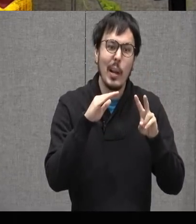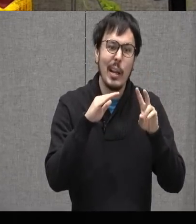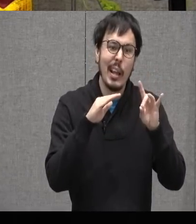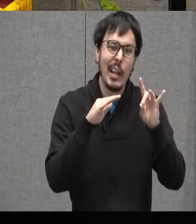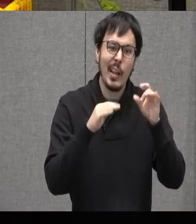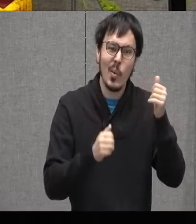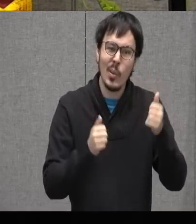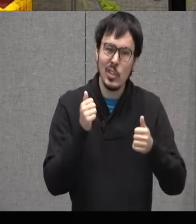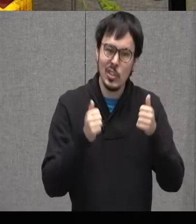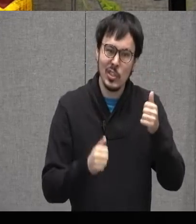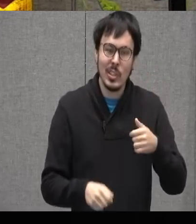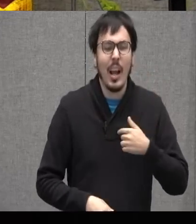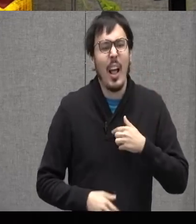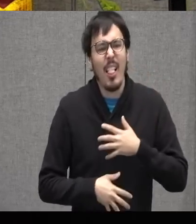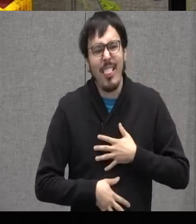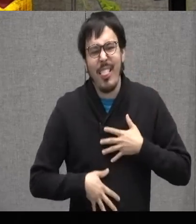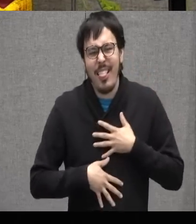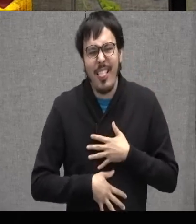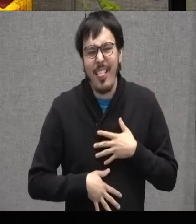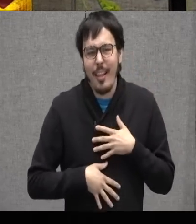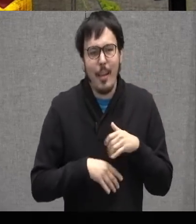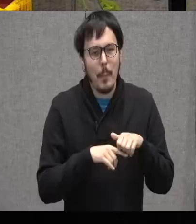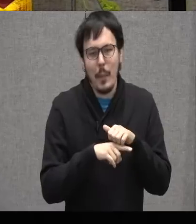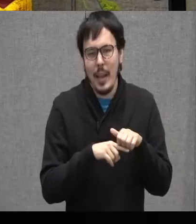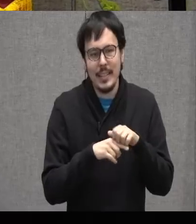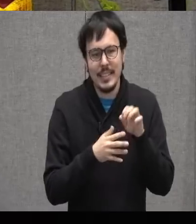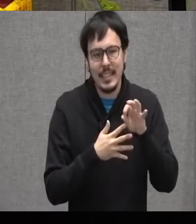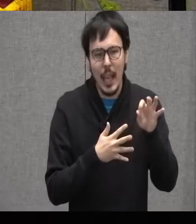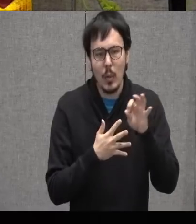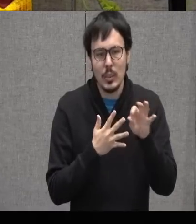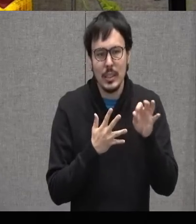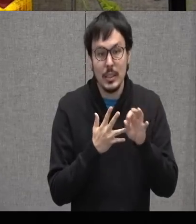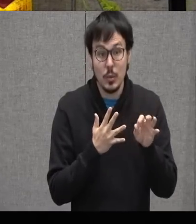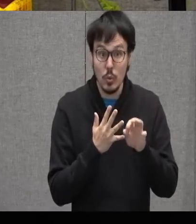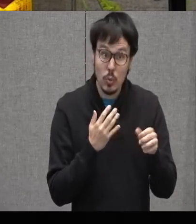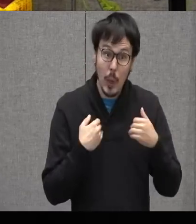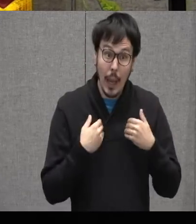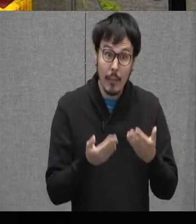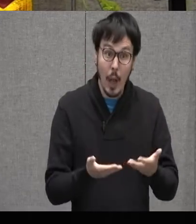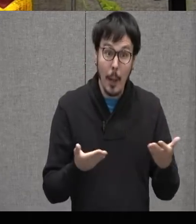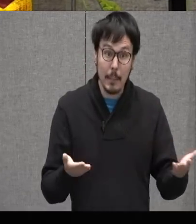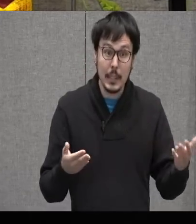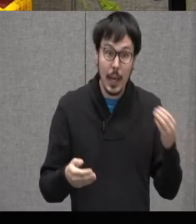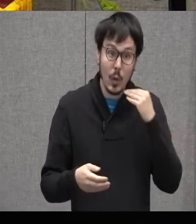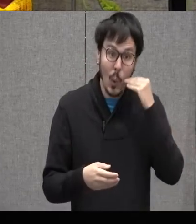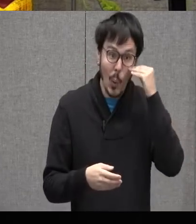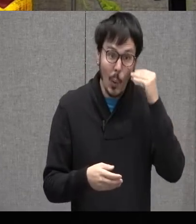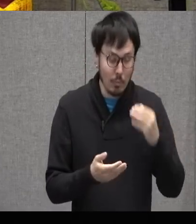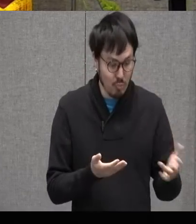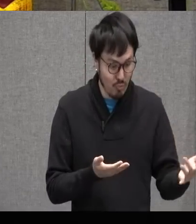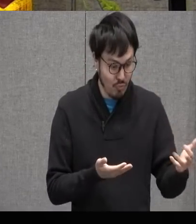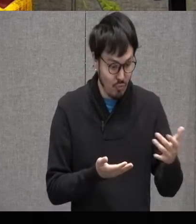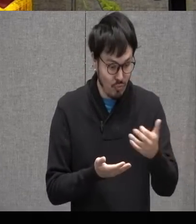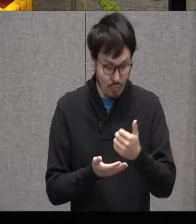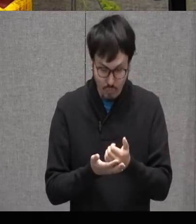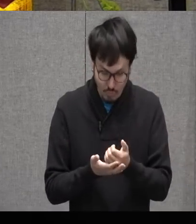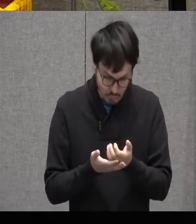I love practicing counting. Do you have an object at home that you could grab and count?